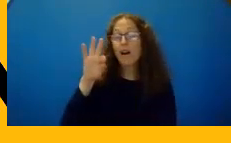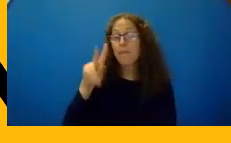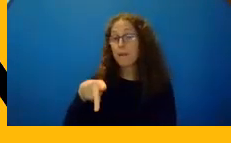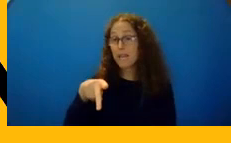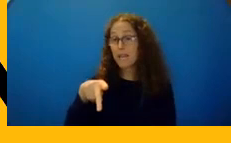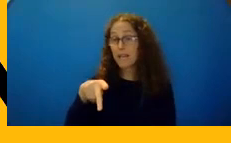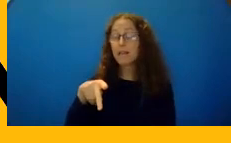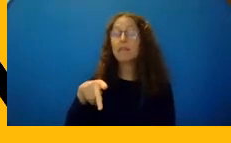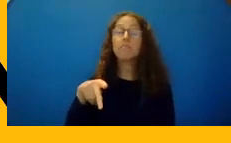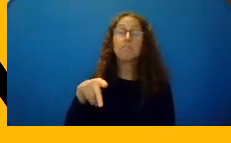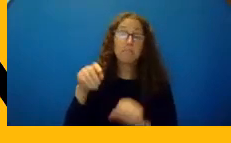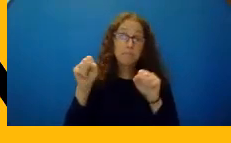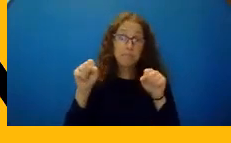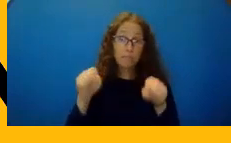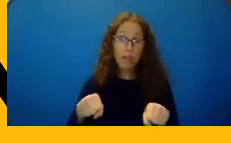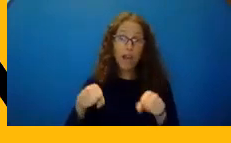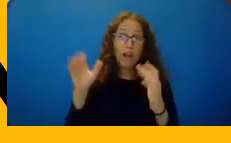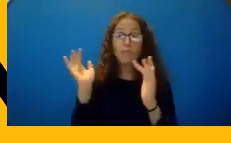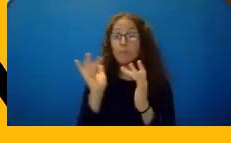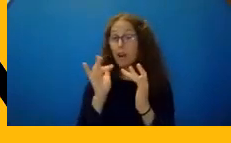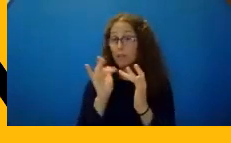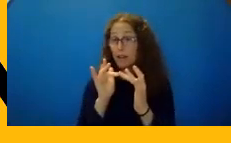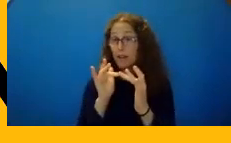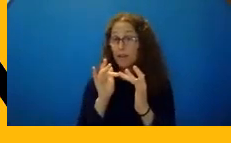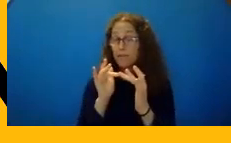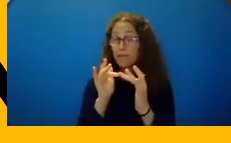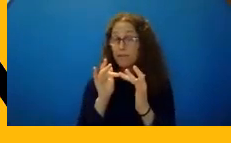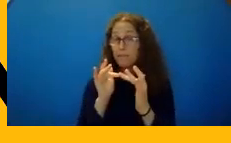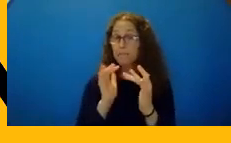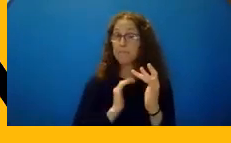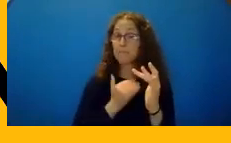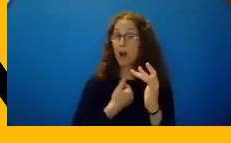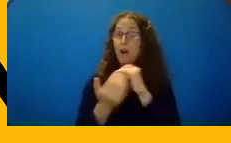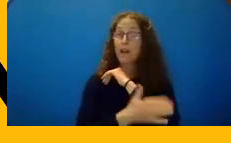INTERESTED